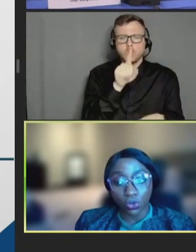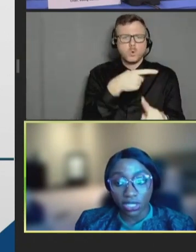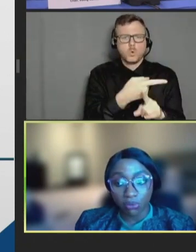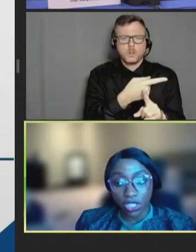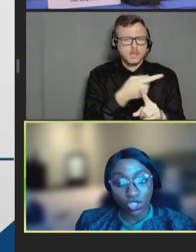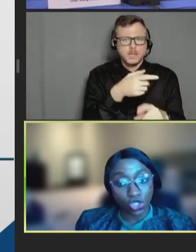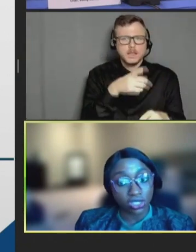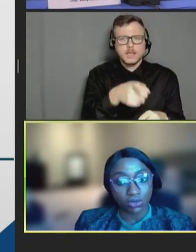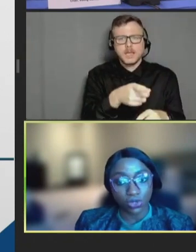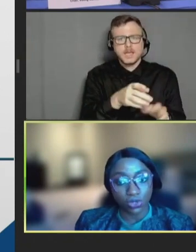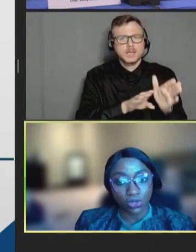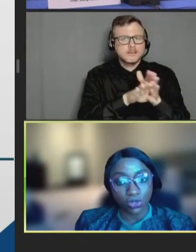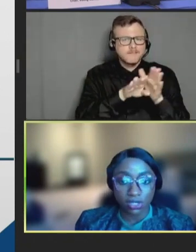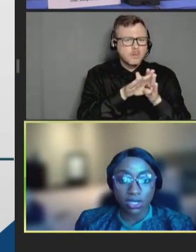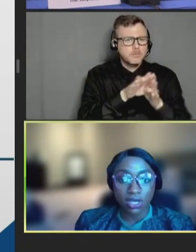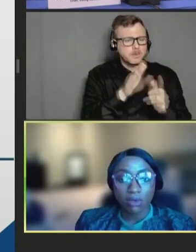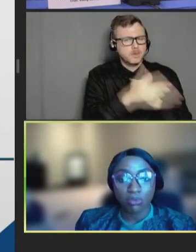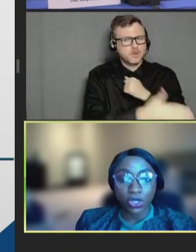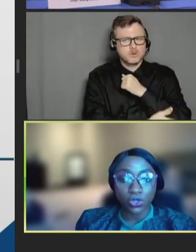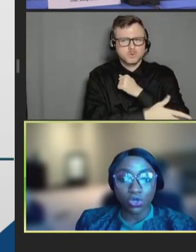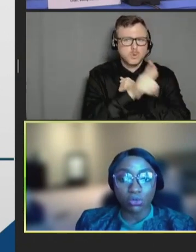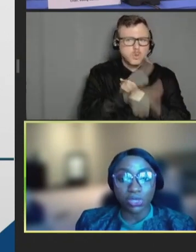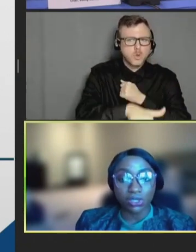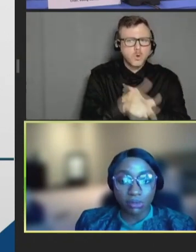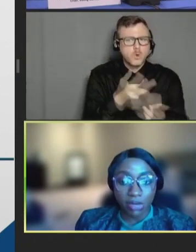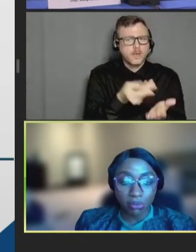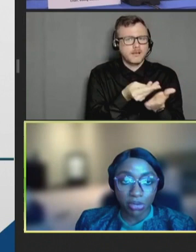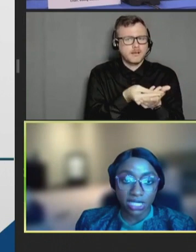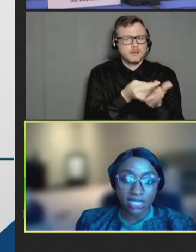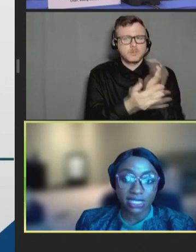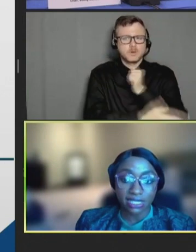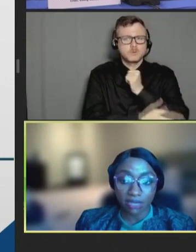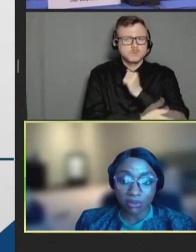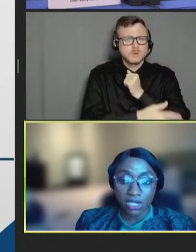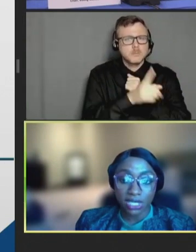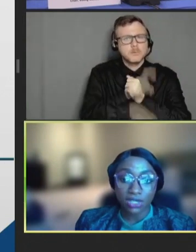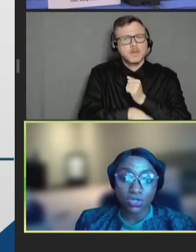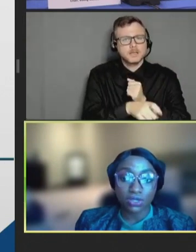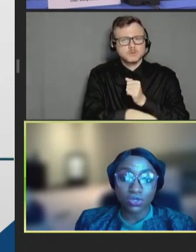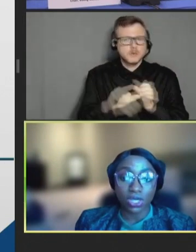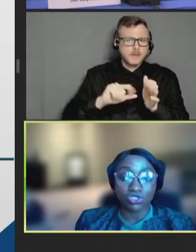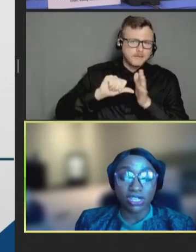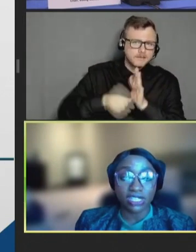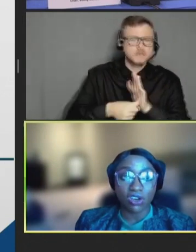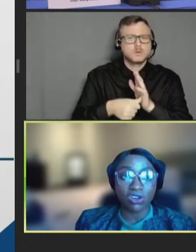not only be on short-term solutions. But also, on building back better systems to address the